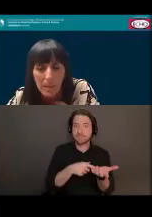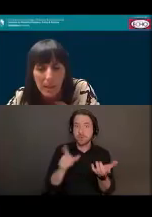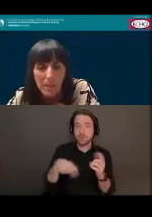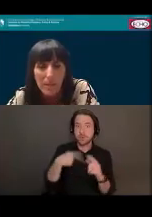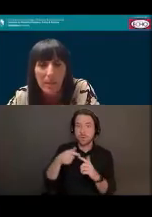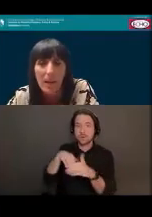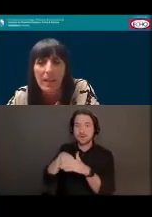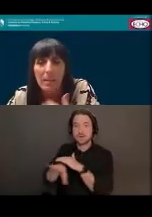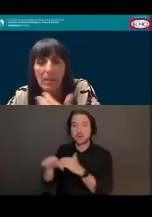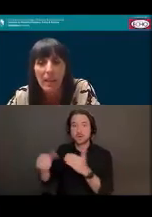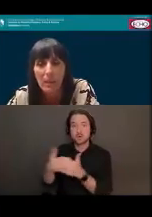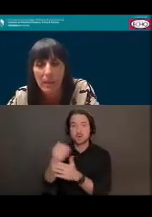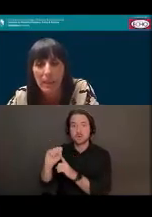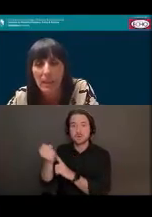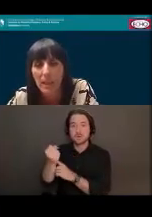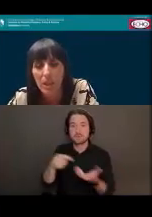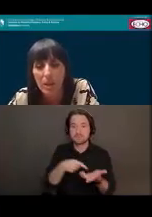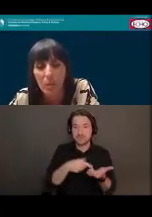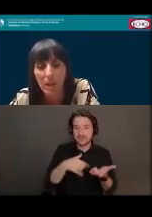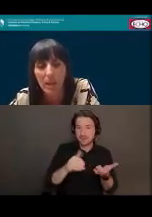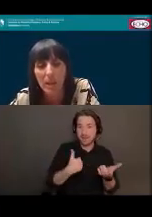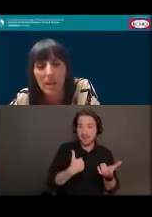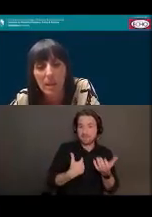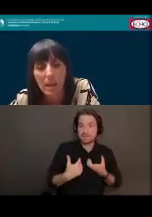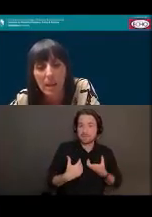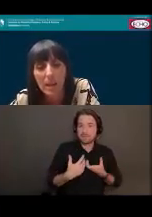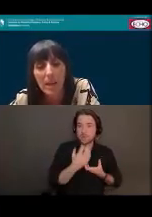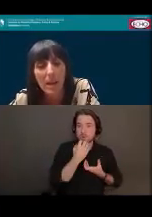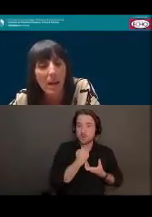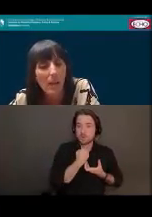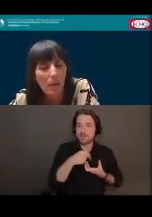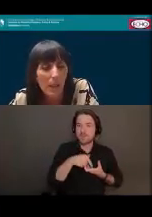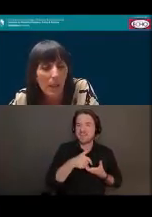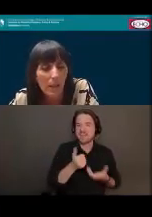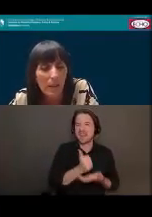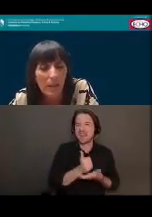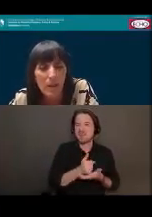my comfort item that regulation with it. A three year old